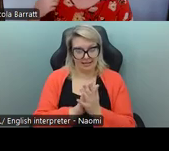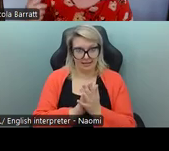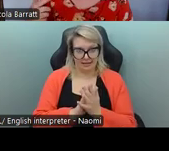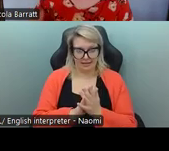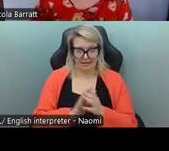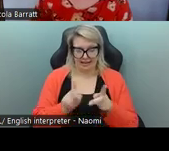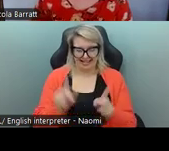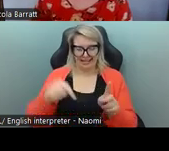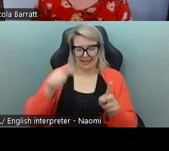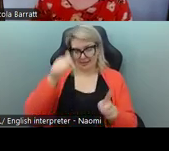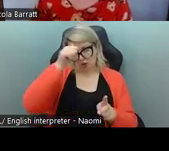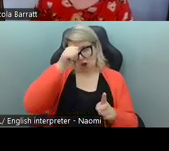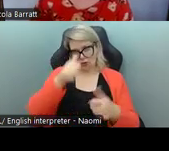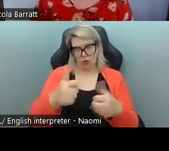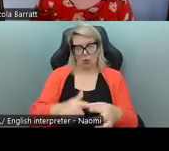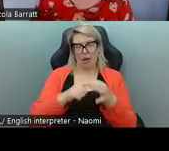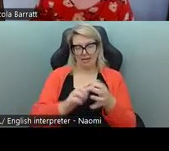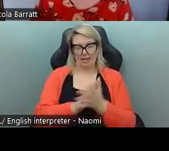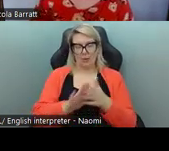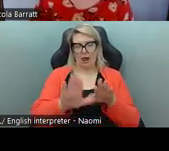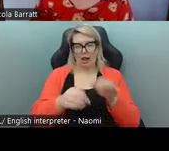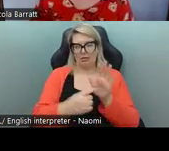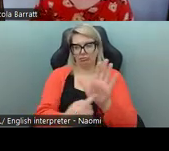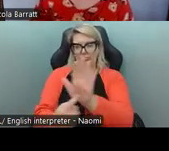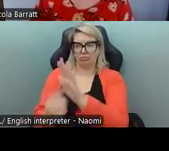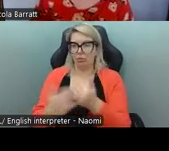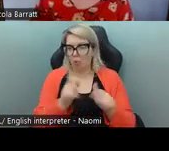they should show it to more people, so you should consider this when you're posting.